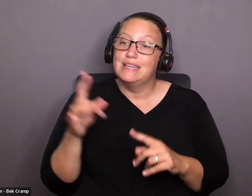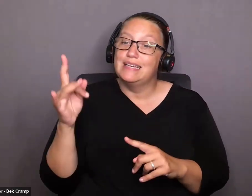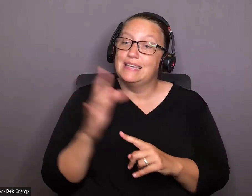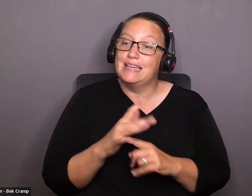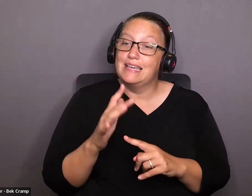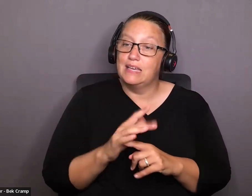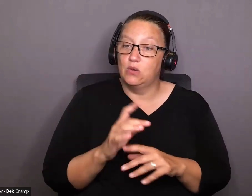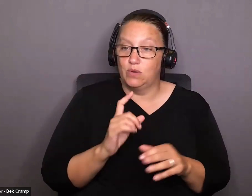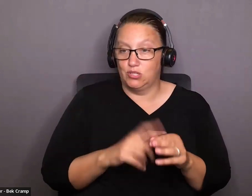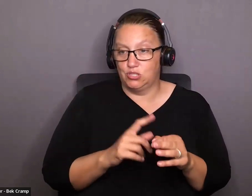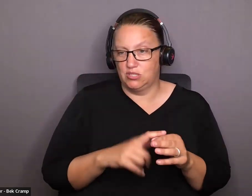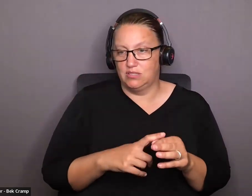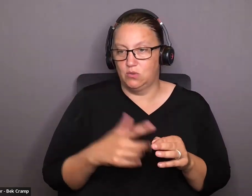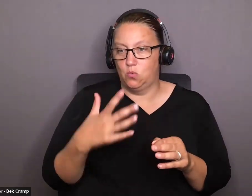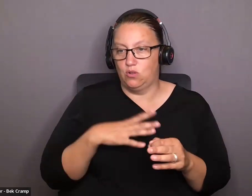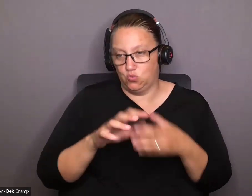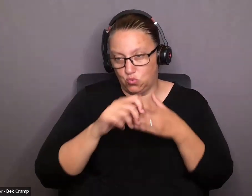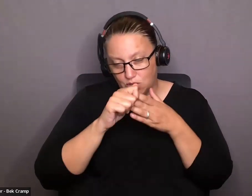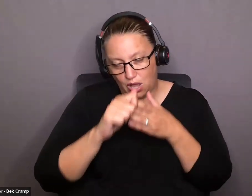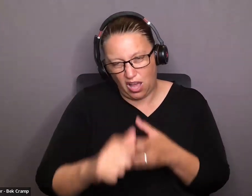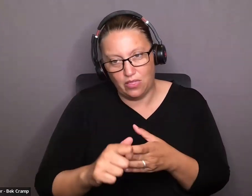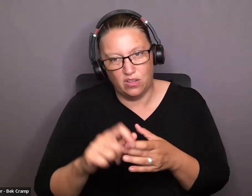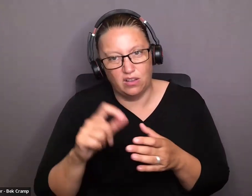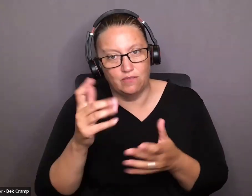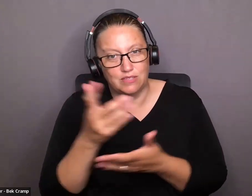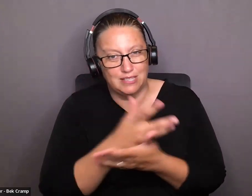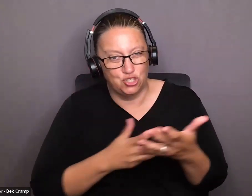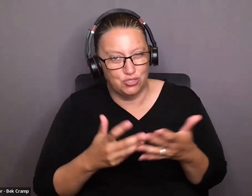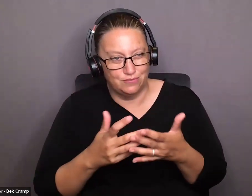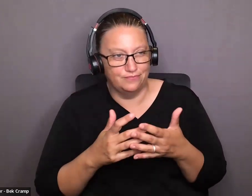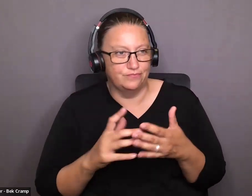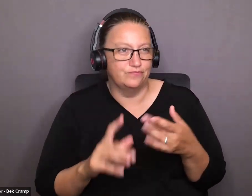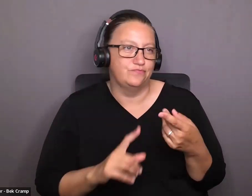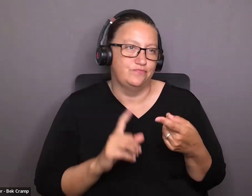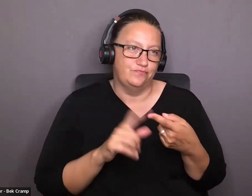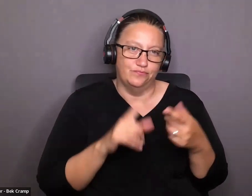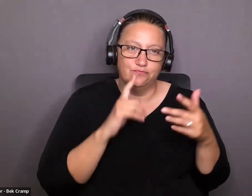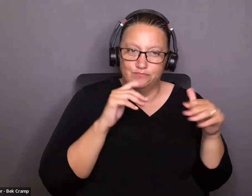conversation. So I'll introduce each question and share some prompts